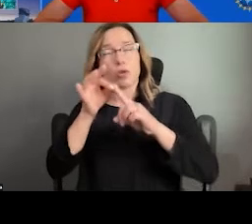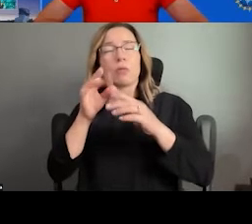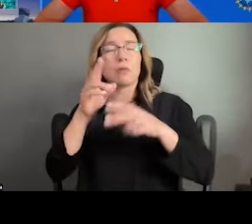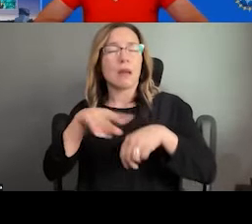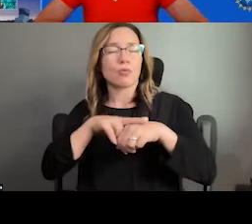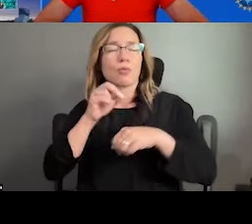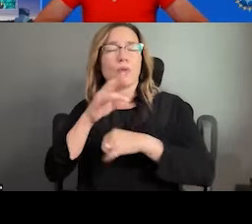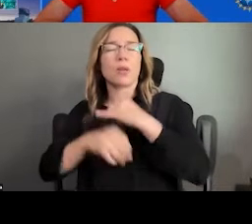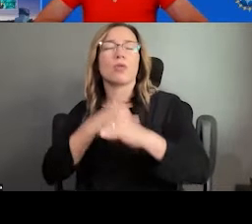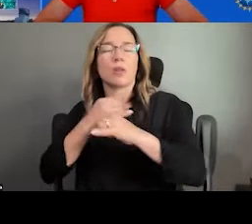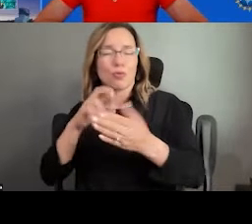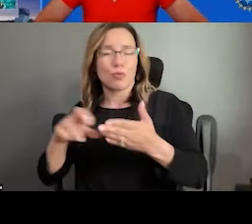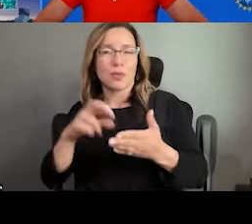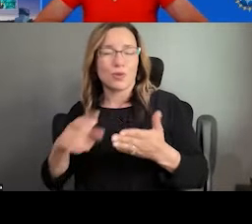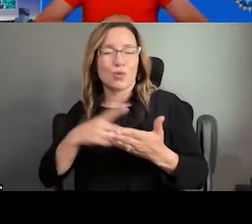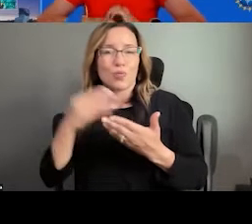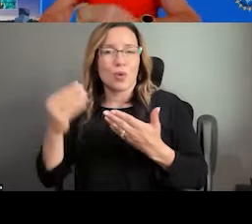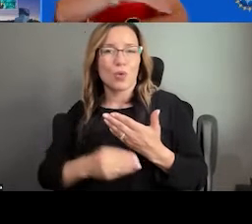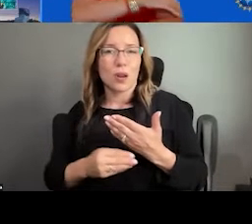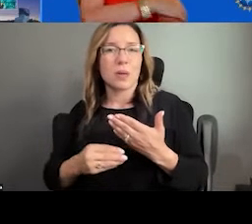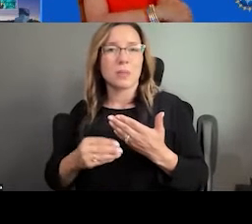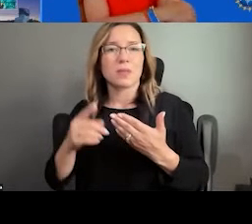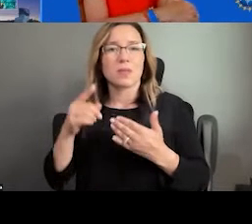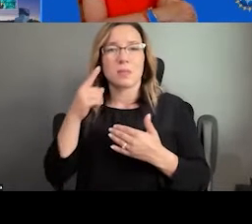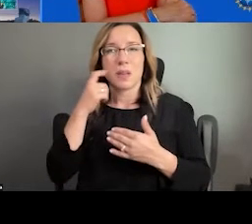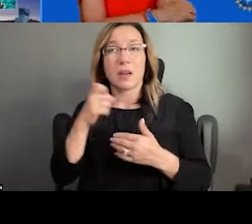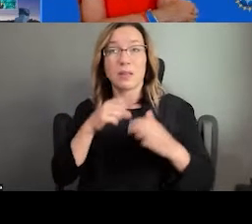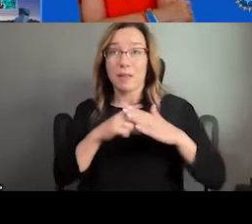for which the foundation does bear special responsibility.